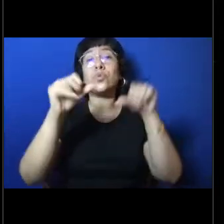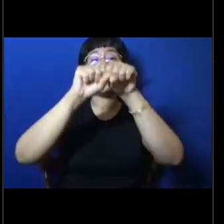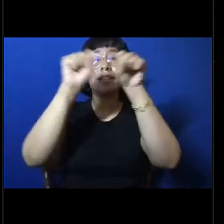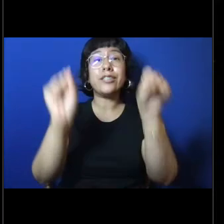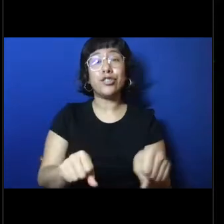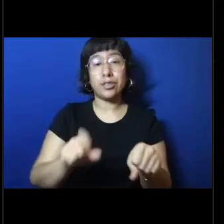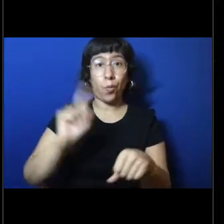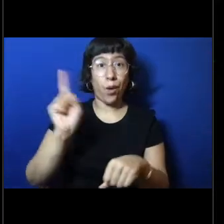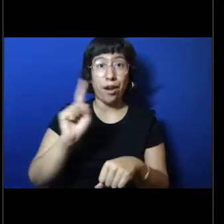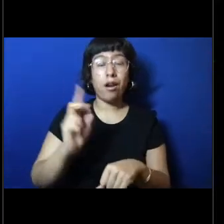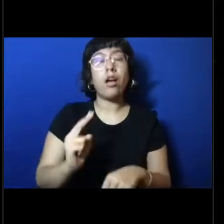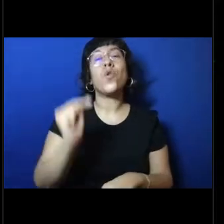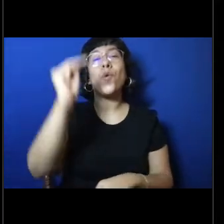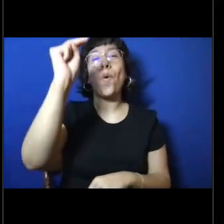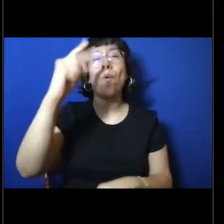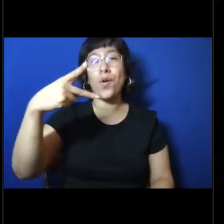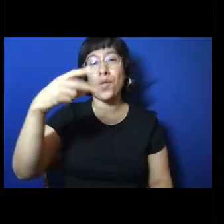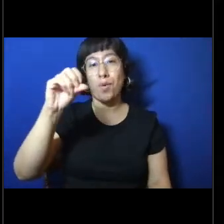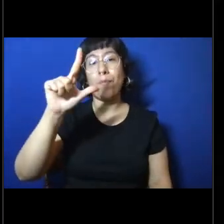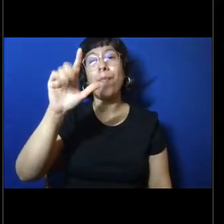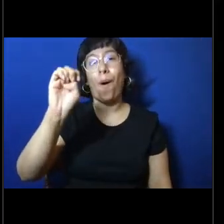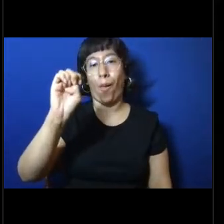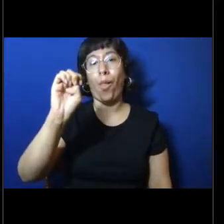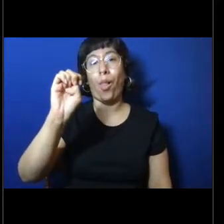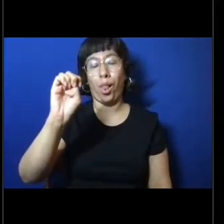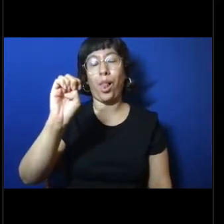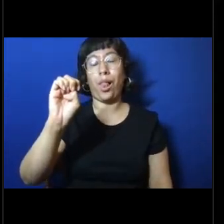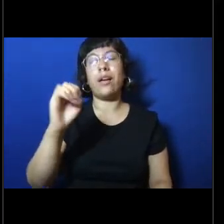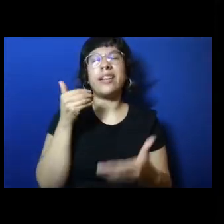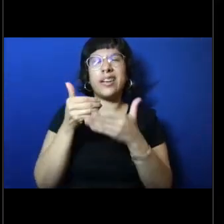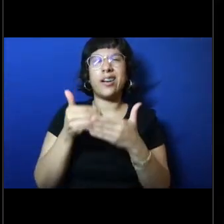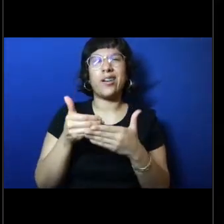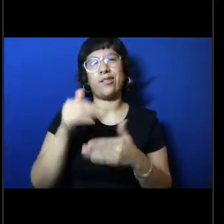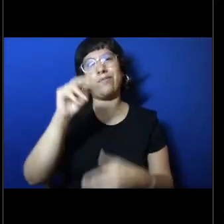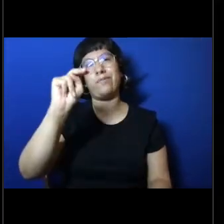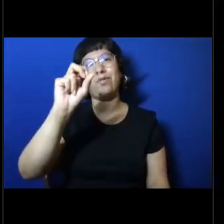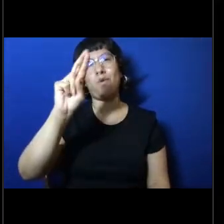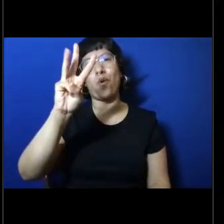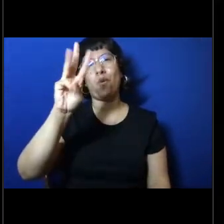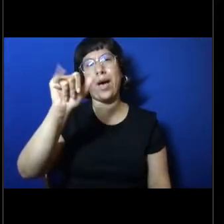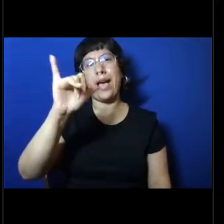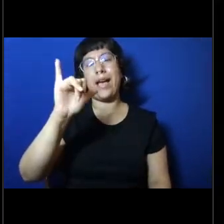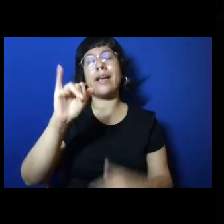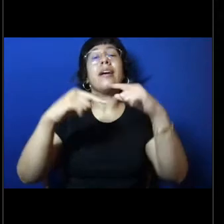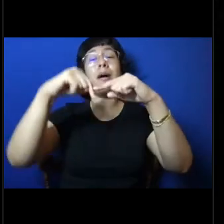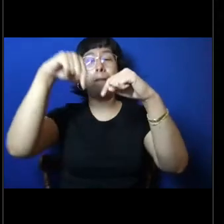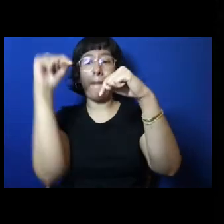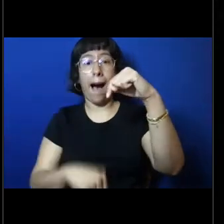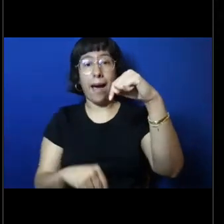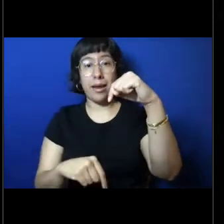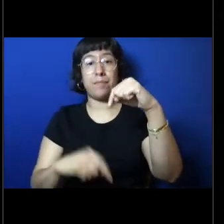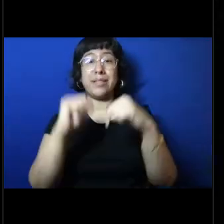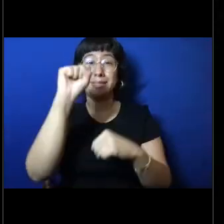It's actually on an Island called Svalbard island, north of Norway. And then we have another one down at McMurdo station which is in Antarctica.